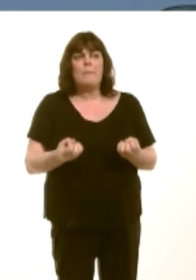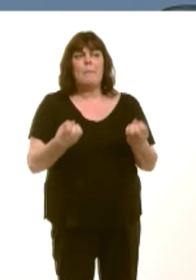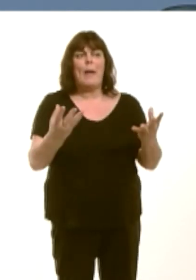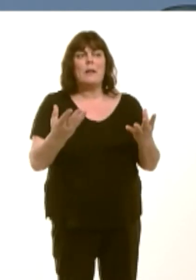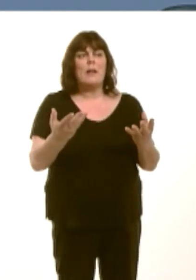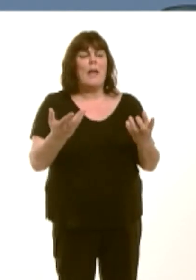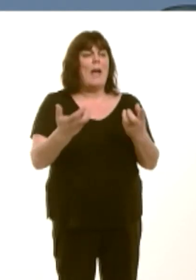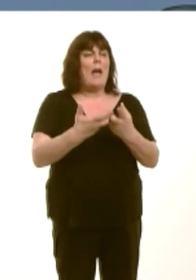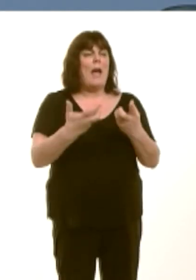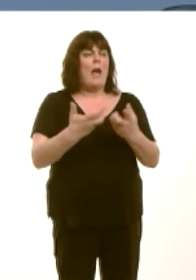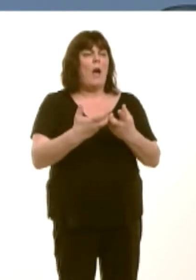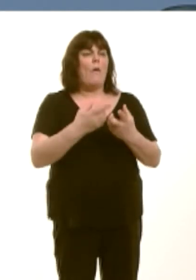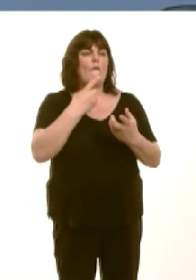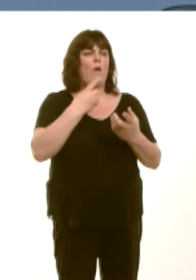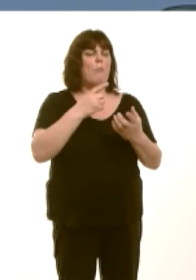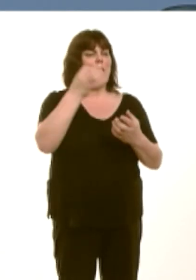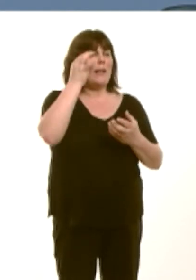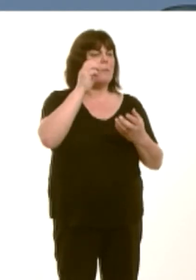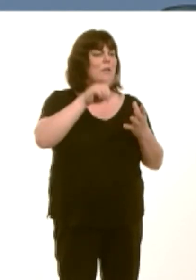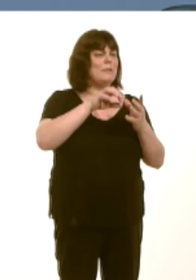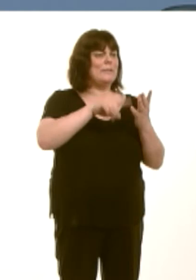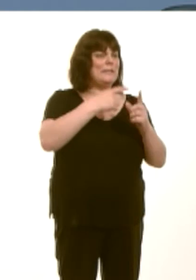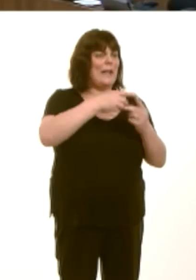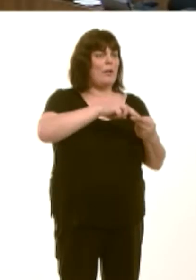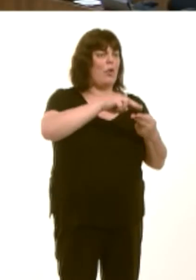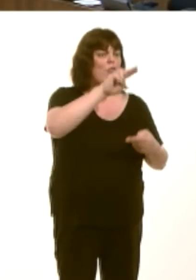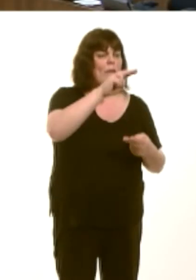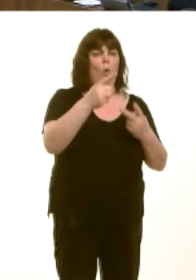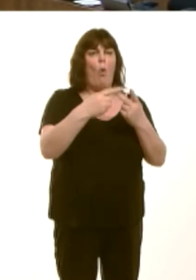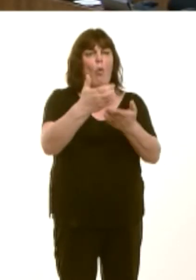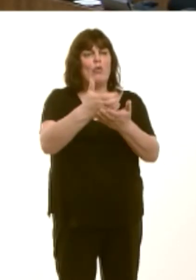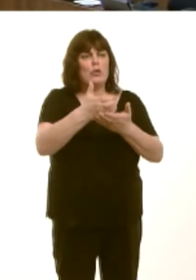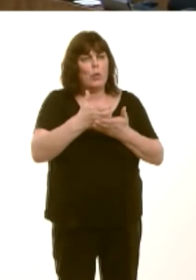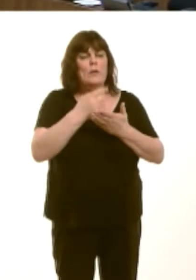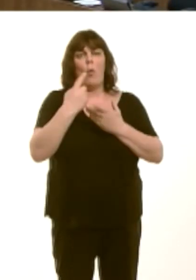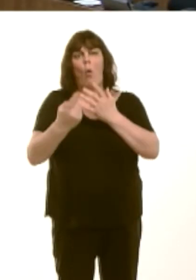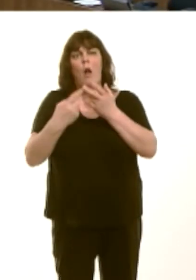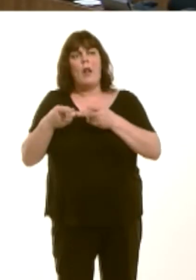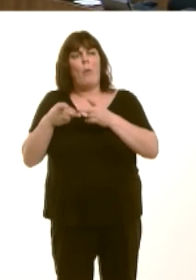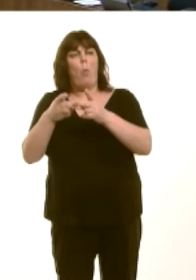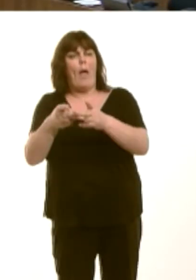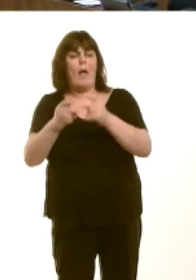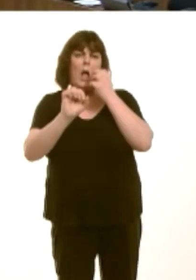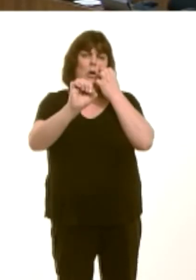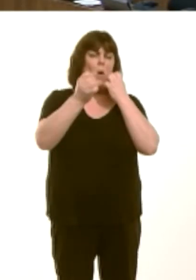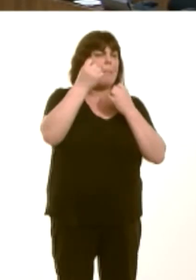large increase in council tax, a reduction in services or another source? And, what guidance is there to support your opinion? Carwyn Jones: Itís a matter for them, of course.